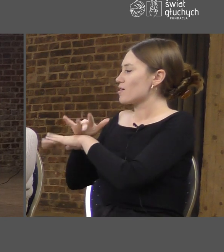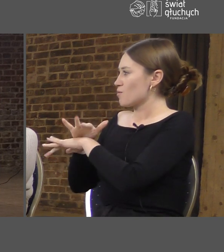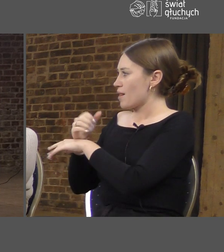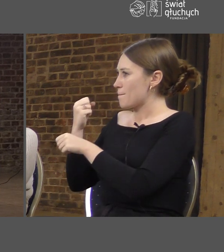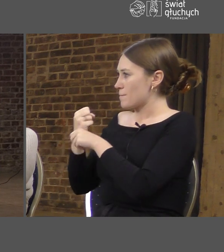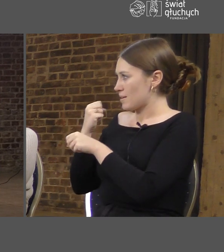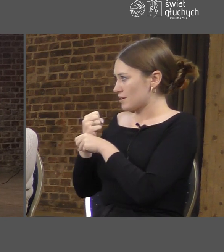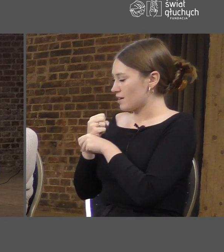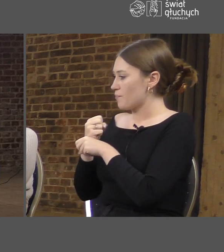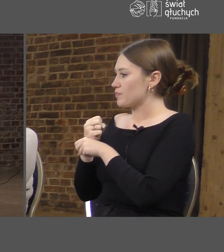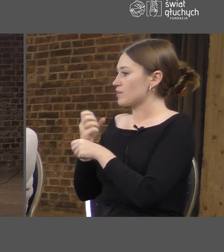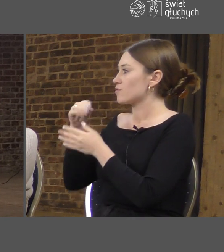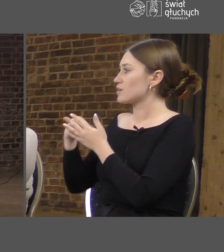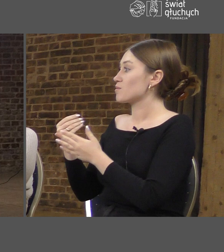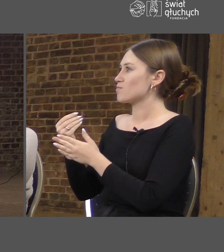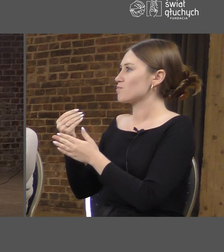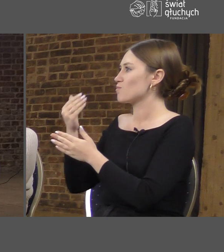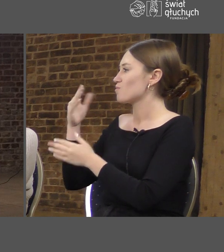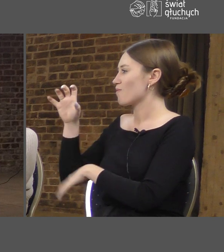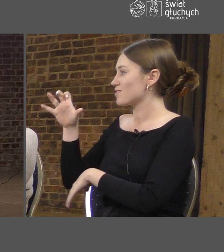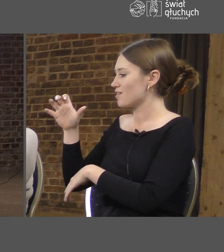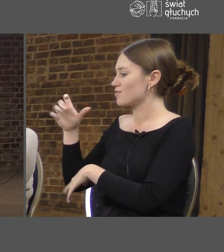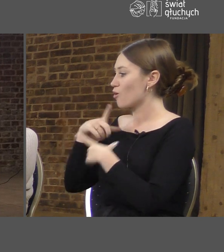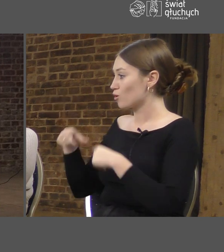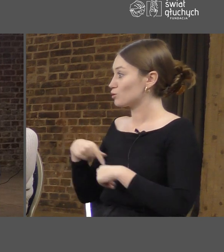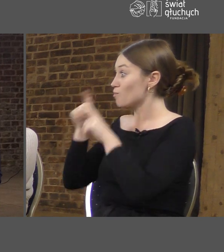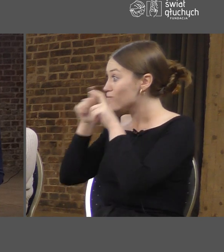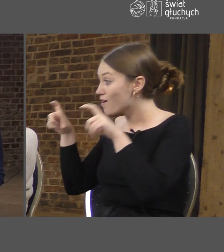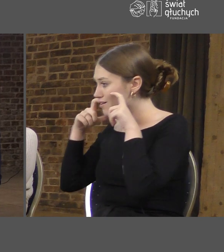and there were one and a half thousand customers going through. Everybody had a mask and I had a mask,